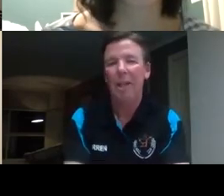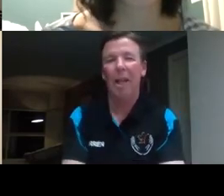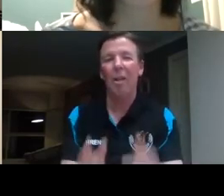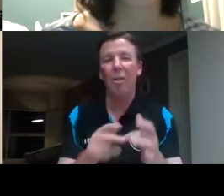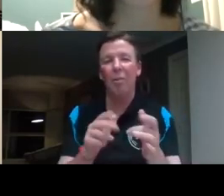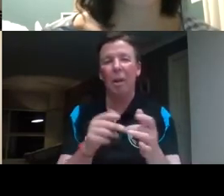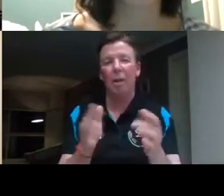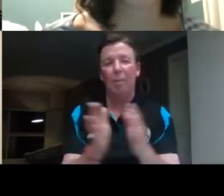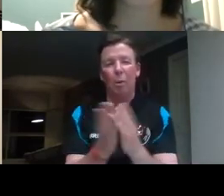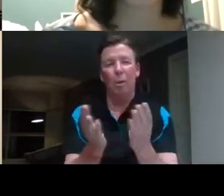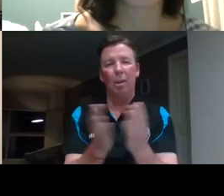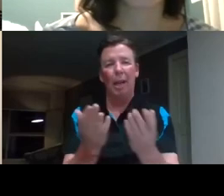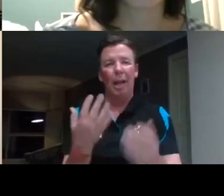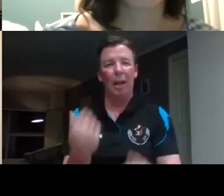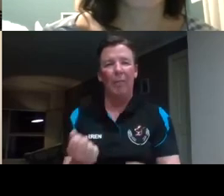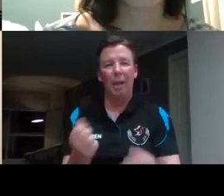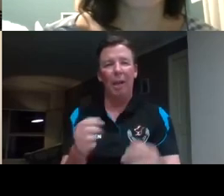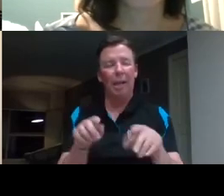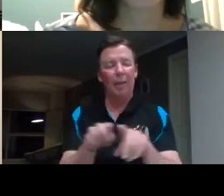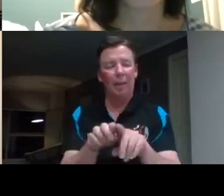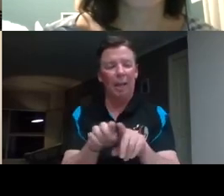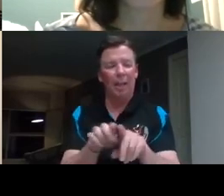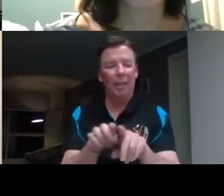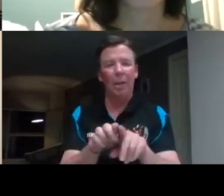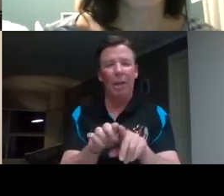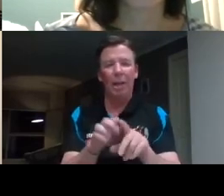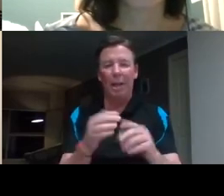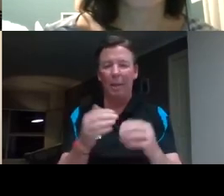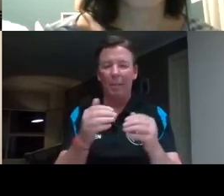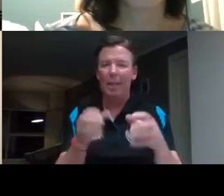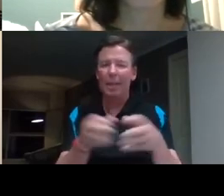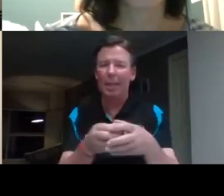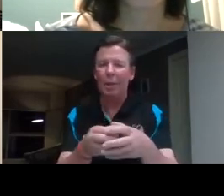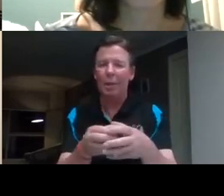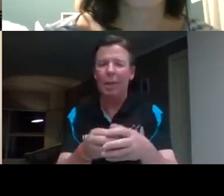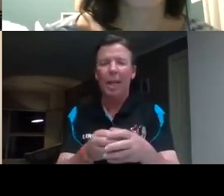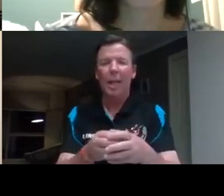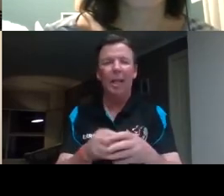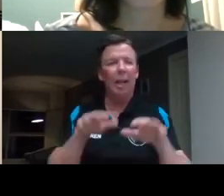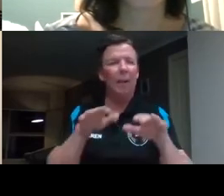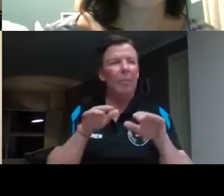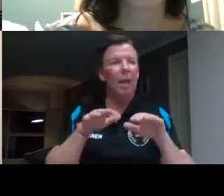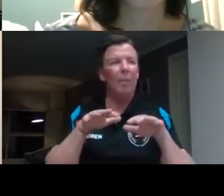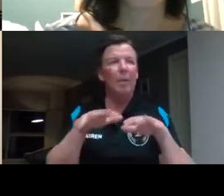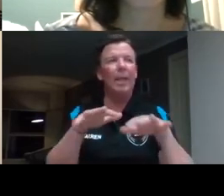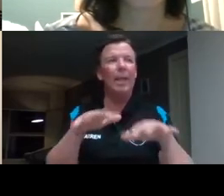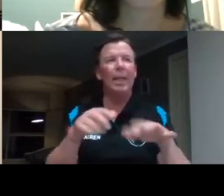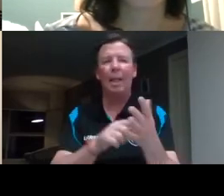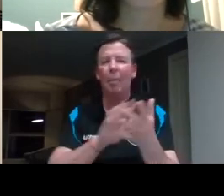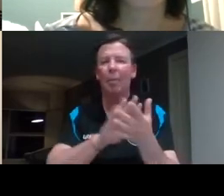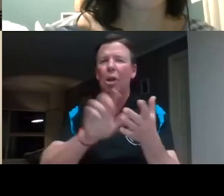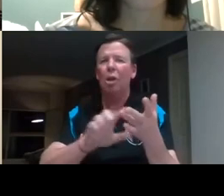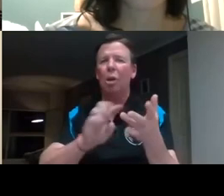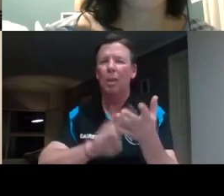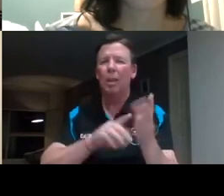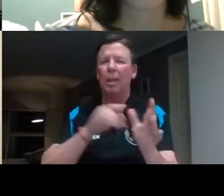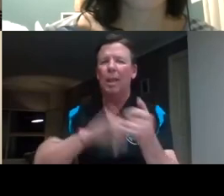There are other books that I have, like a similar series, and I'm teasing them, like "Thomas is